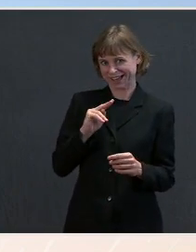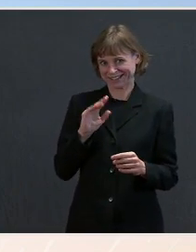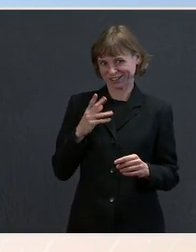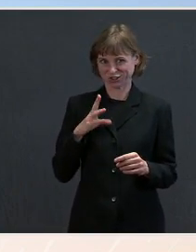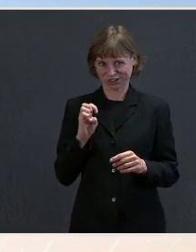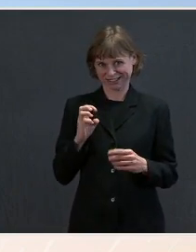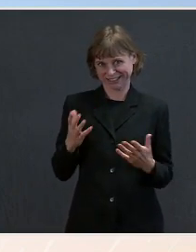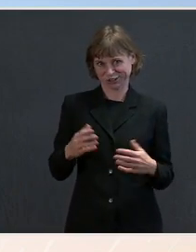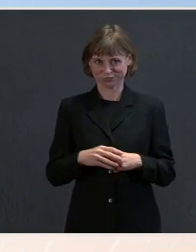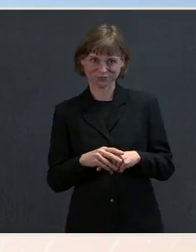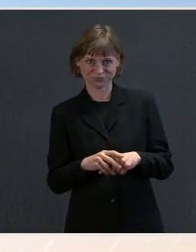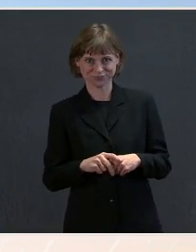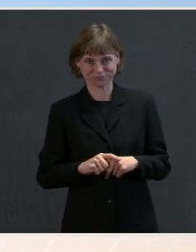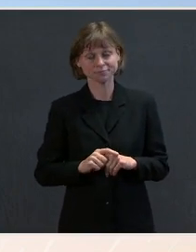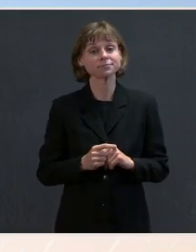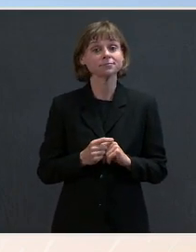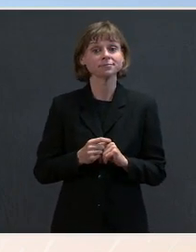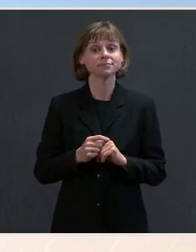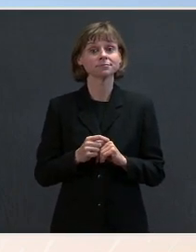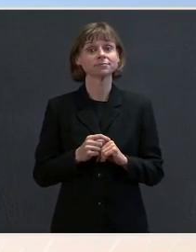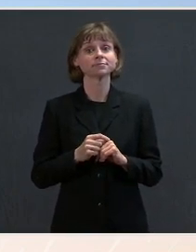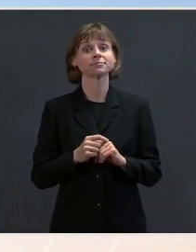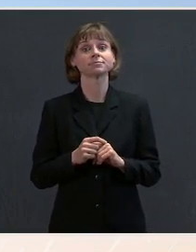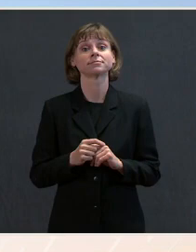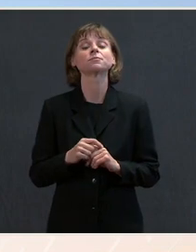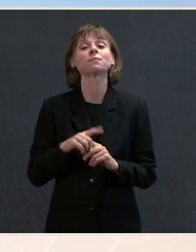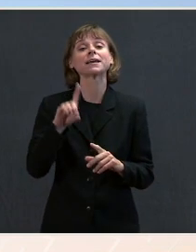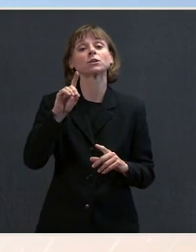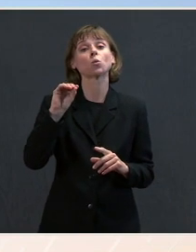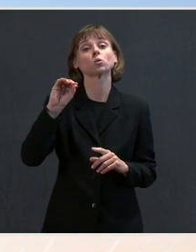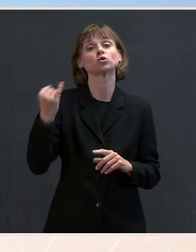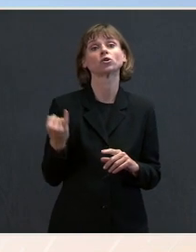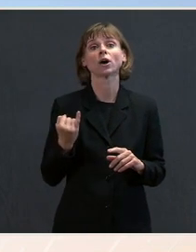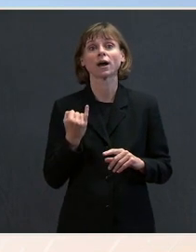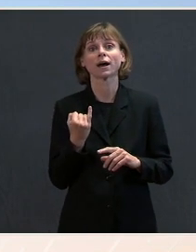The Press: Well, the Department of Justice is -- has, under Trump,